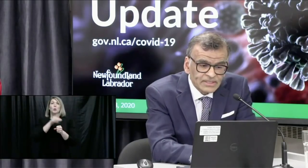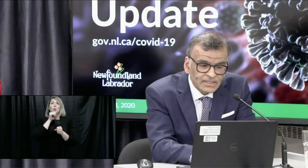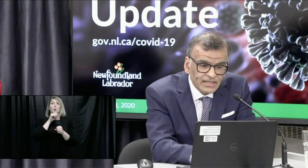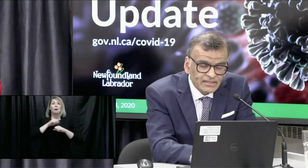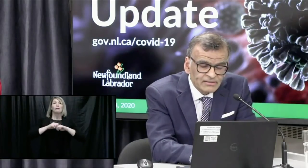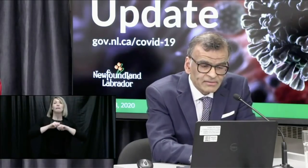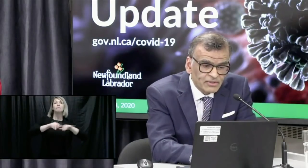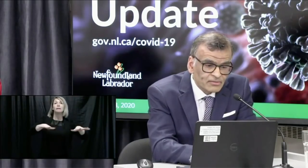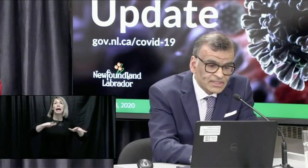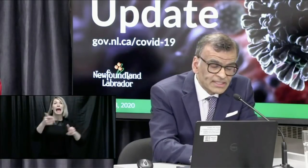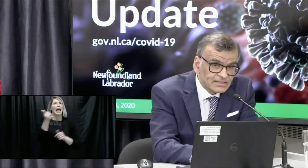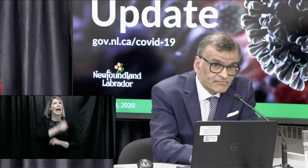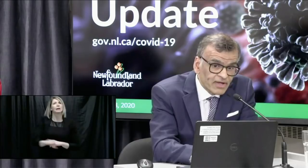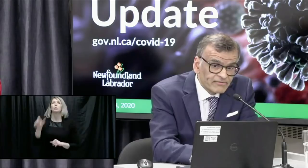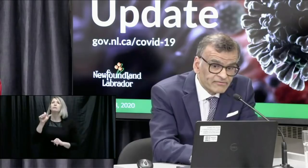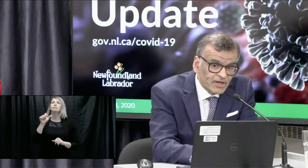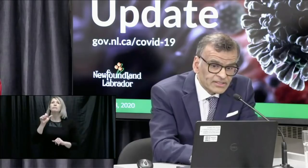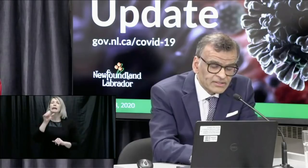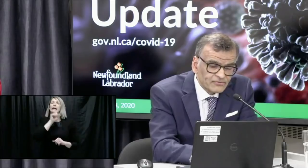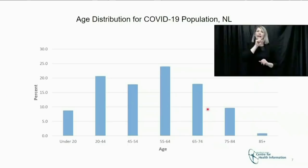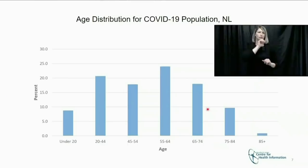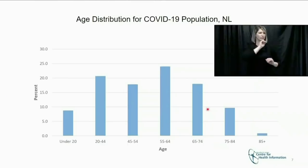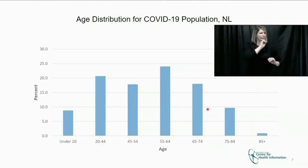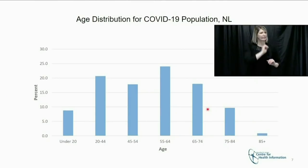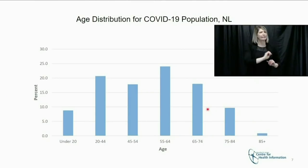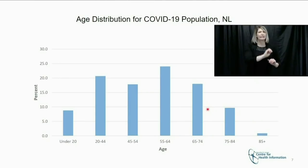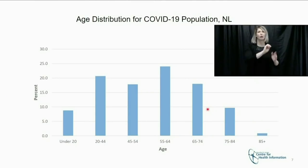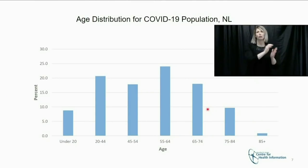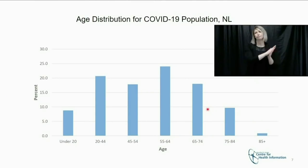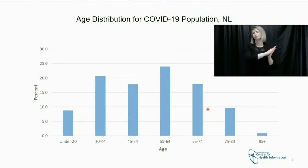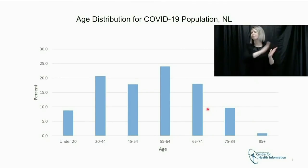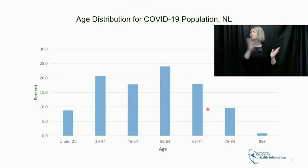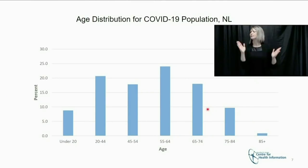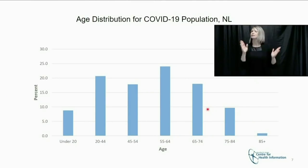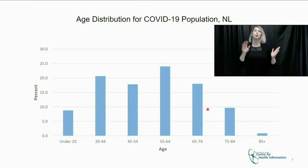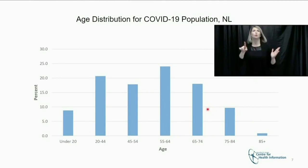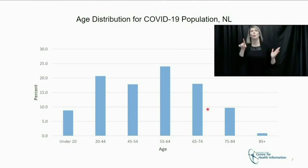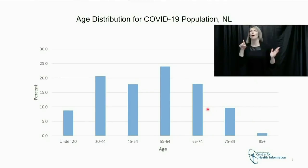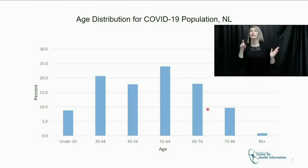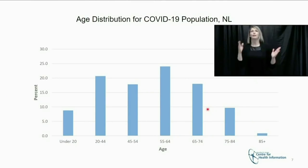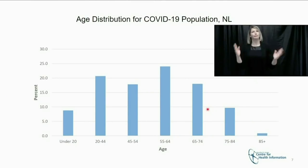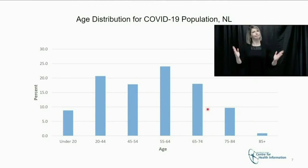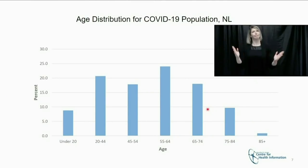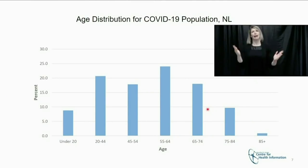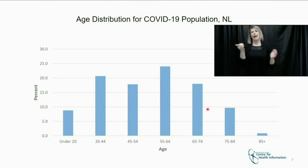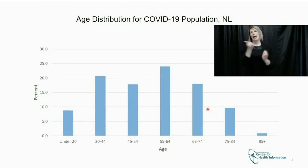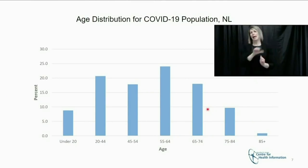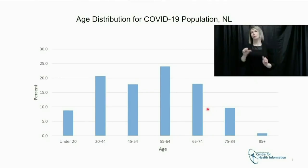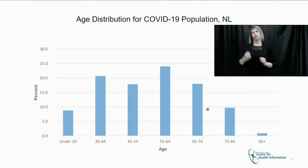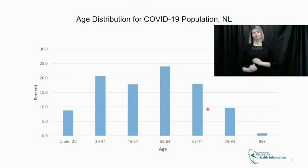NO ONE IS IMMUNE TO IT. WHAT THAT MEANS IS THAT ANYONE CAN GET IT AND THOSE LESS THAN FIVE HAVE GOTTEN IT IN